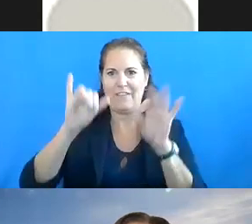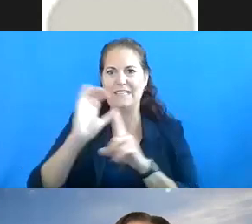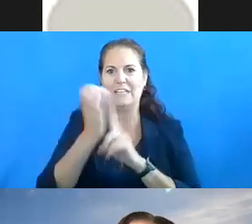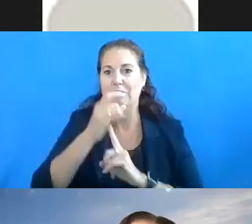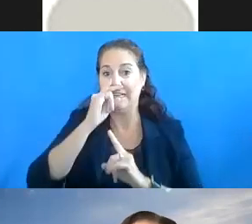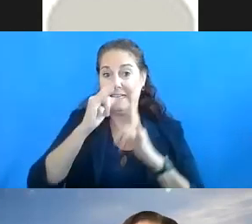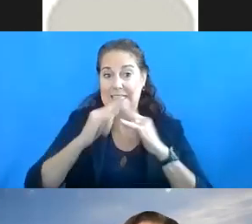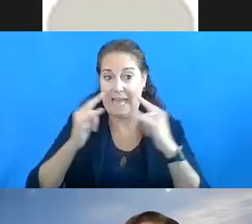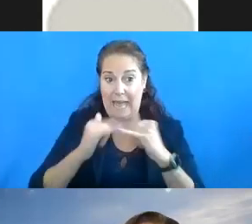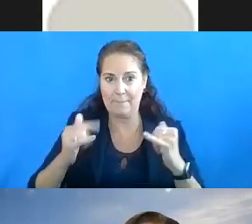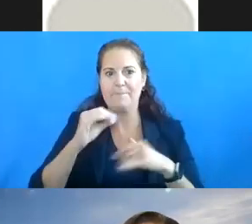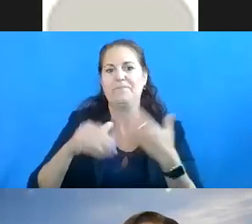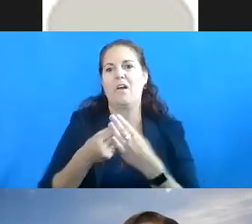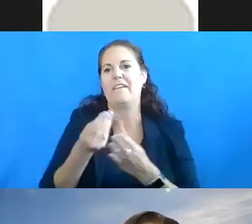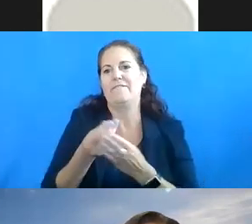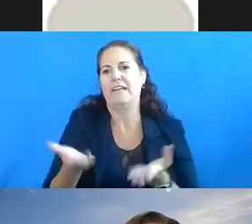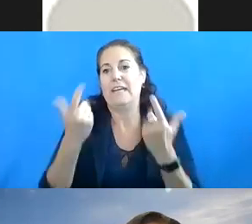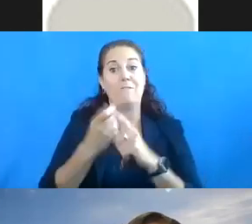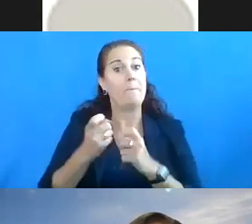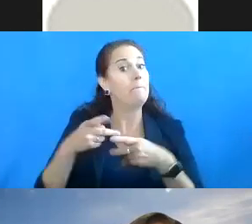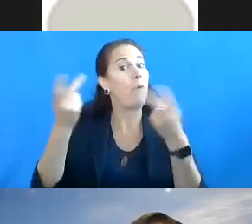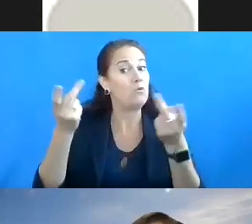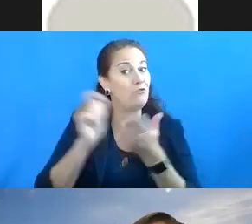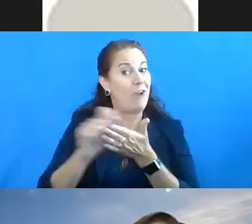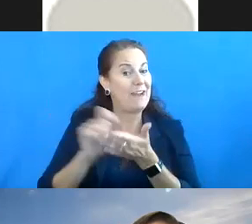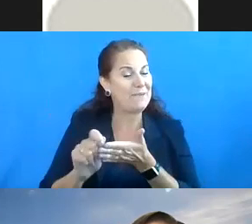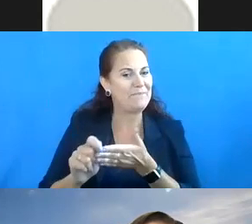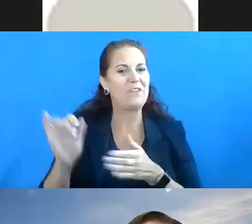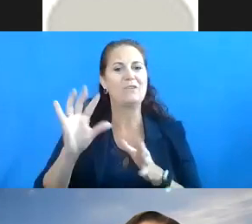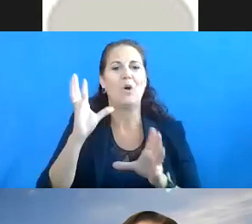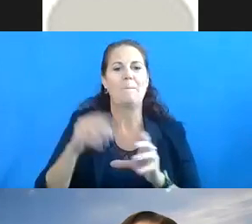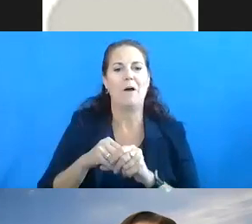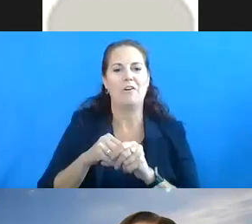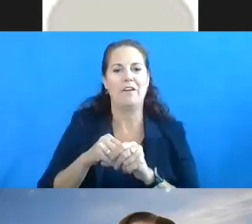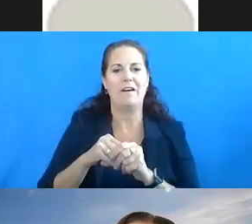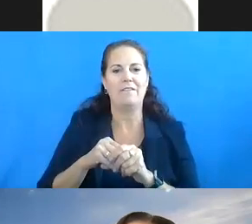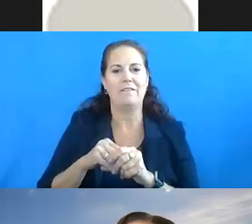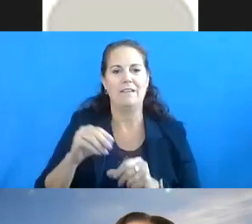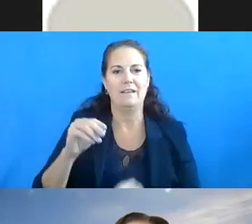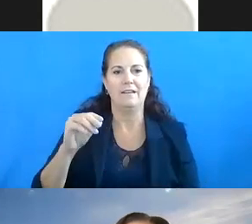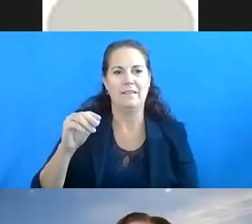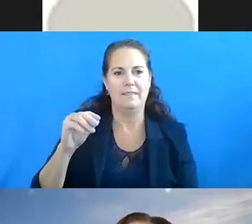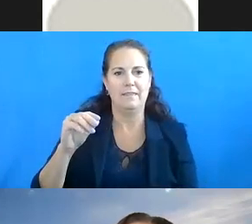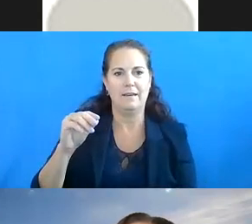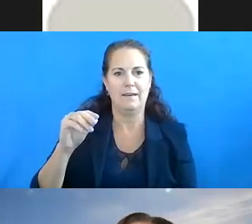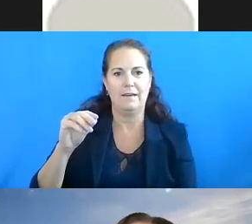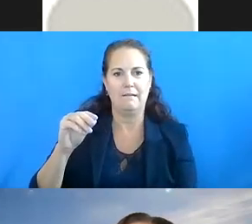and all of the funding came from proposal writing. And I'm also a member of the ISC nation -